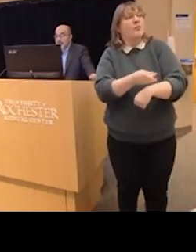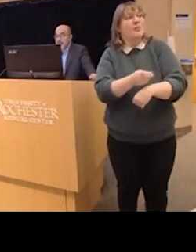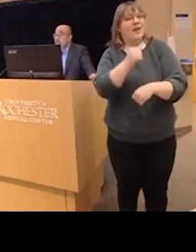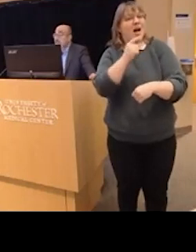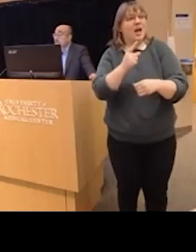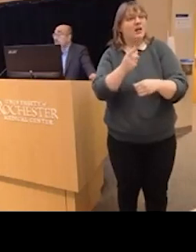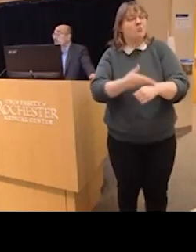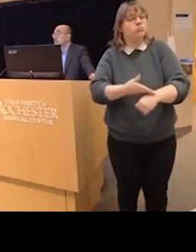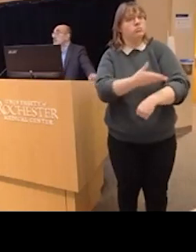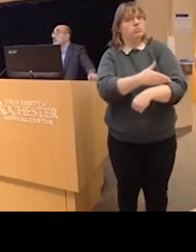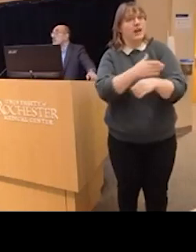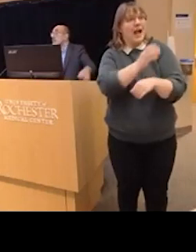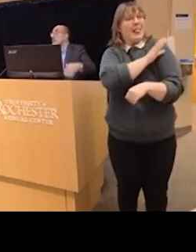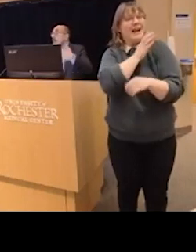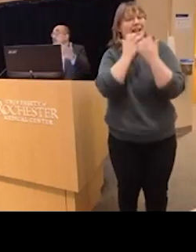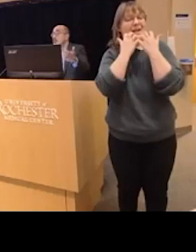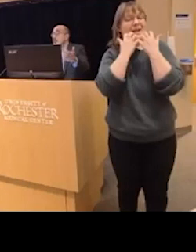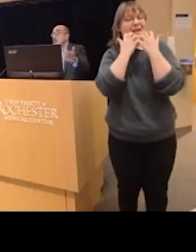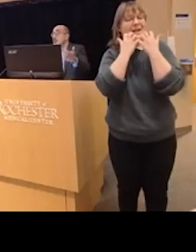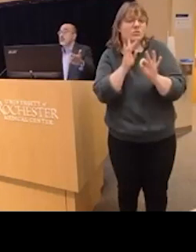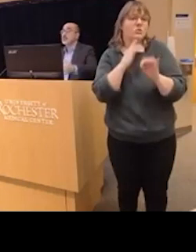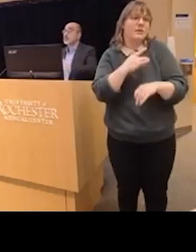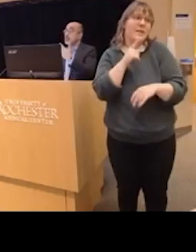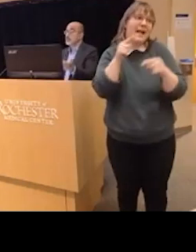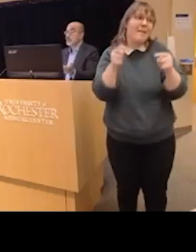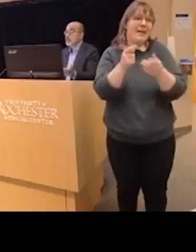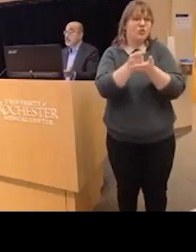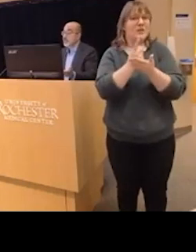that clinically meaningful so typically in pain treatment you're looking for a 30% Improvement